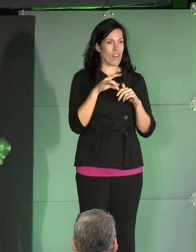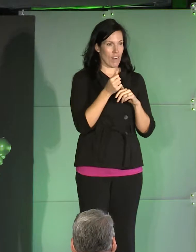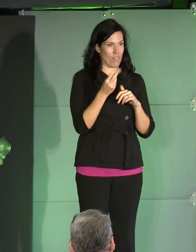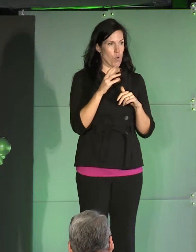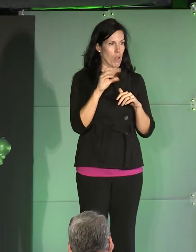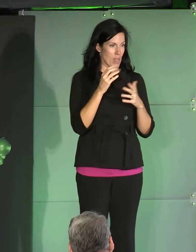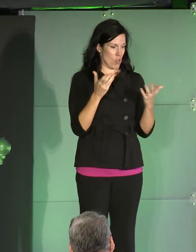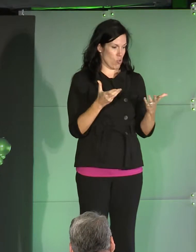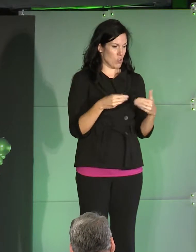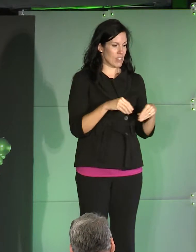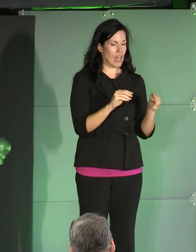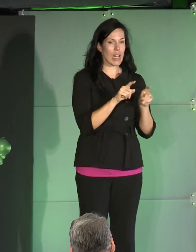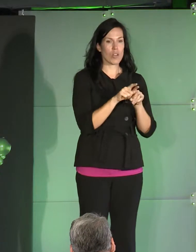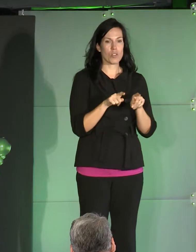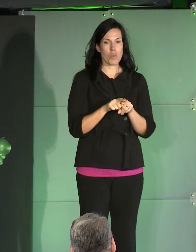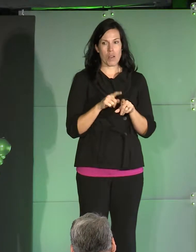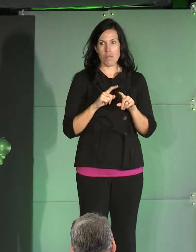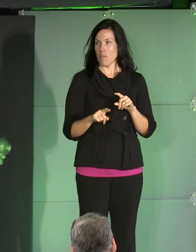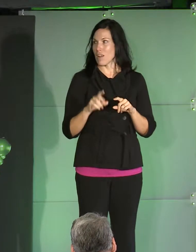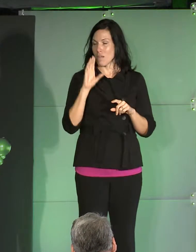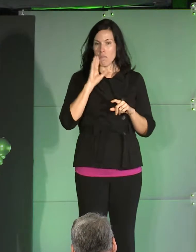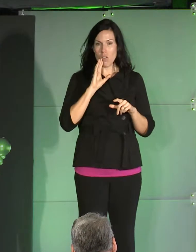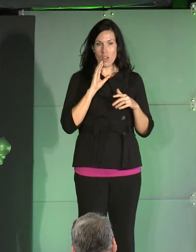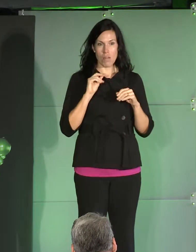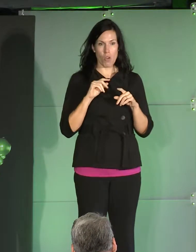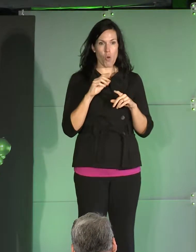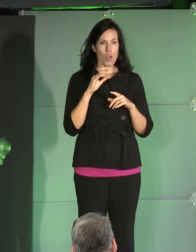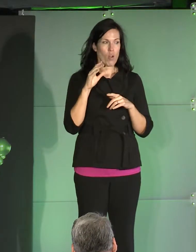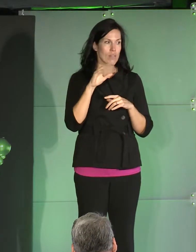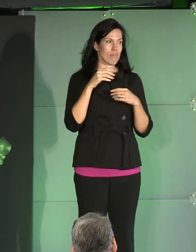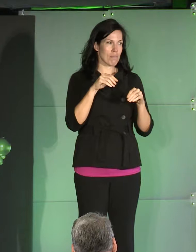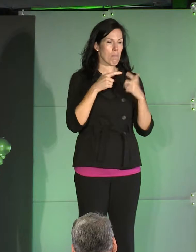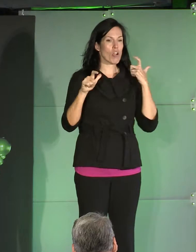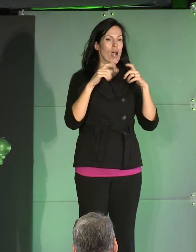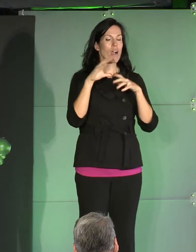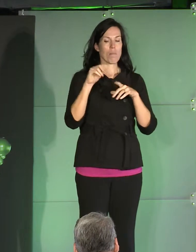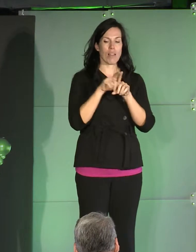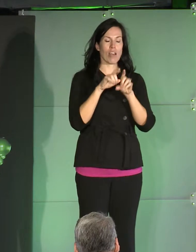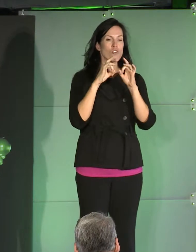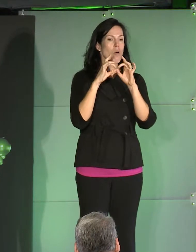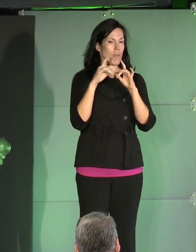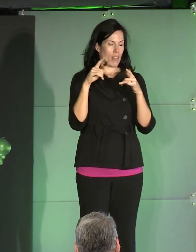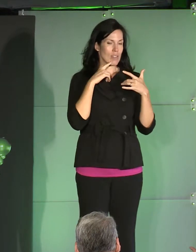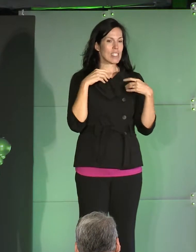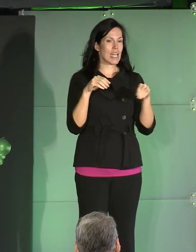as well as, I hate to say it, bigger companies like Starbucks are also starting to sell it. So we see the demand increasing.